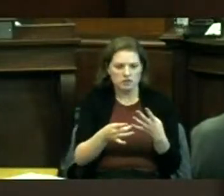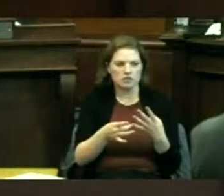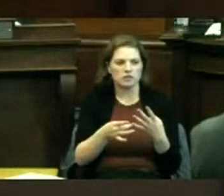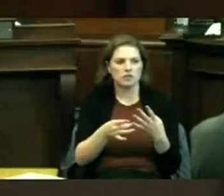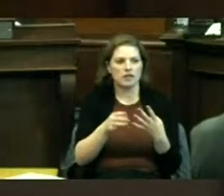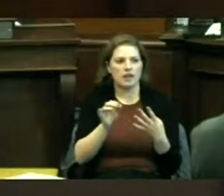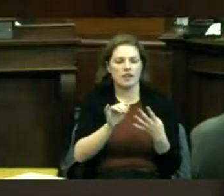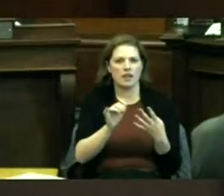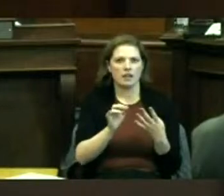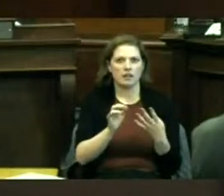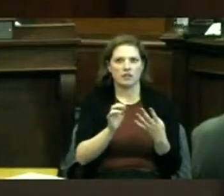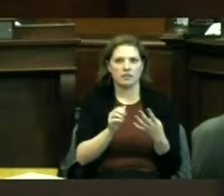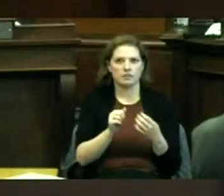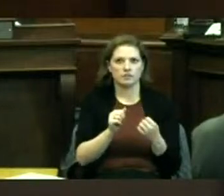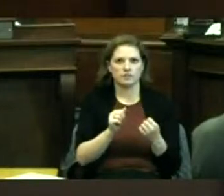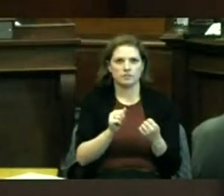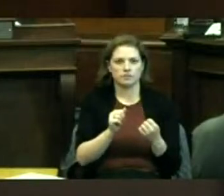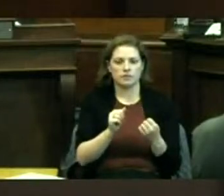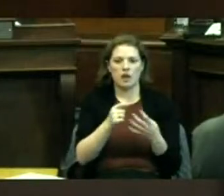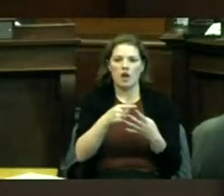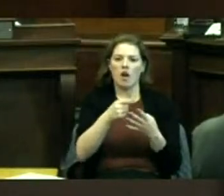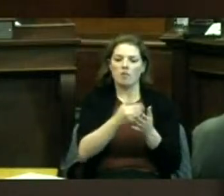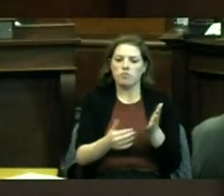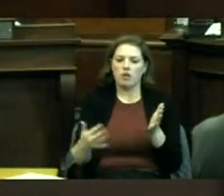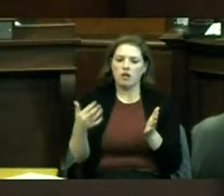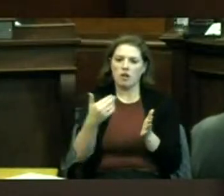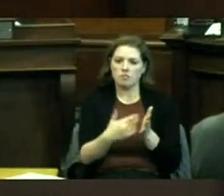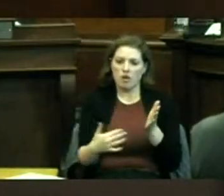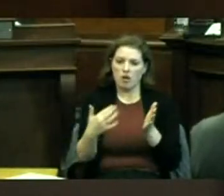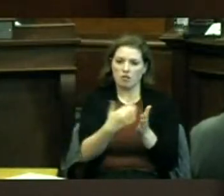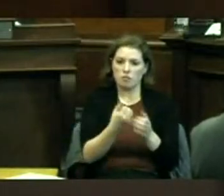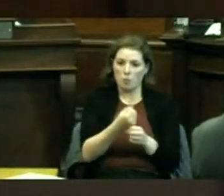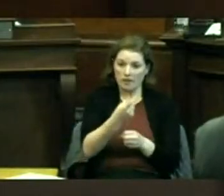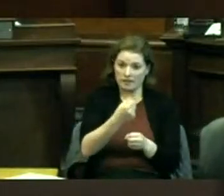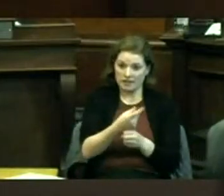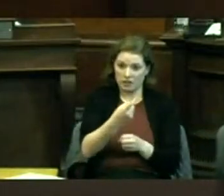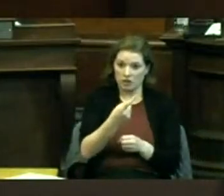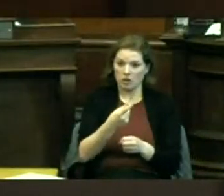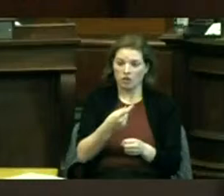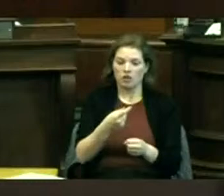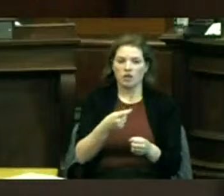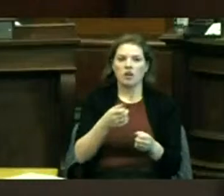question is, would the treatment